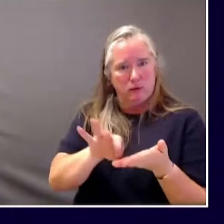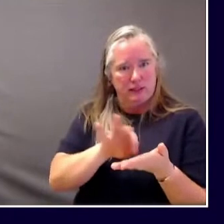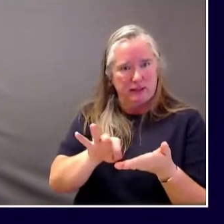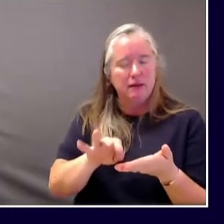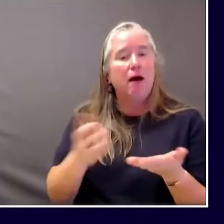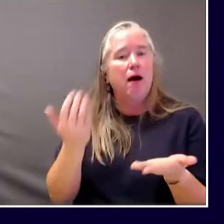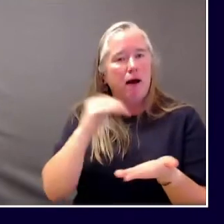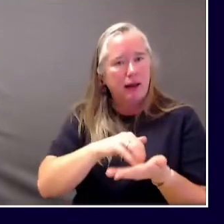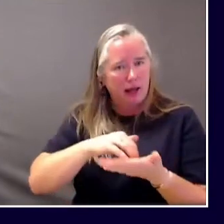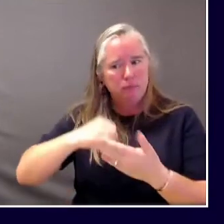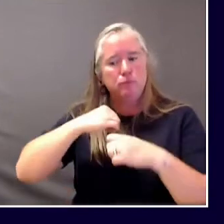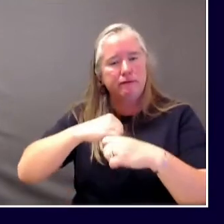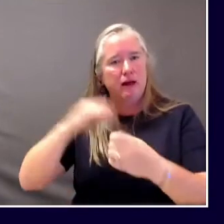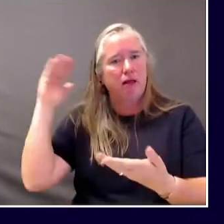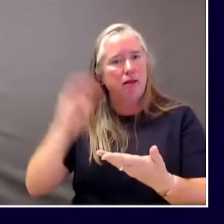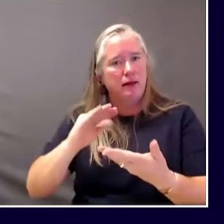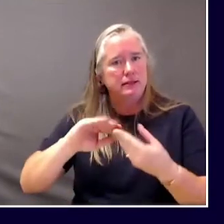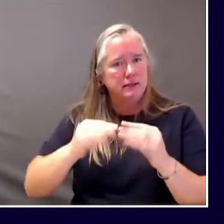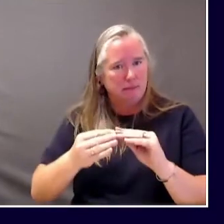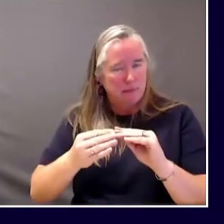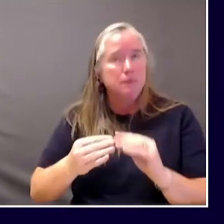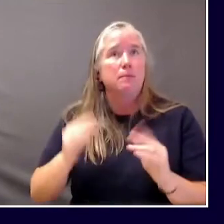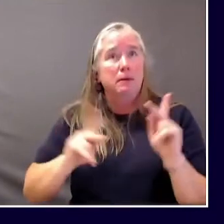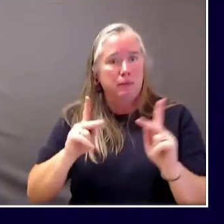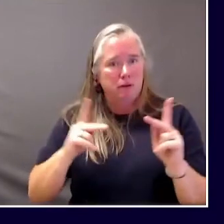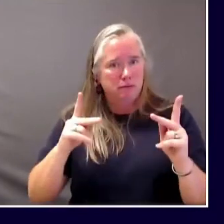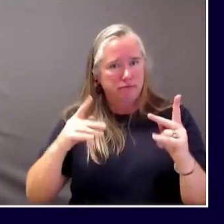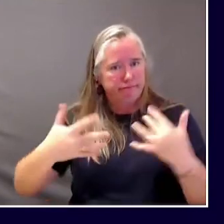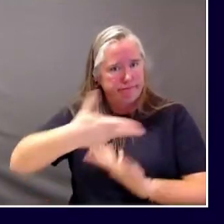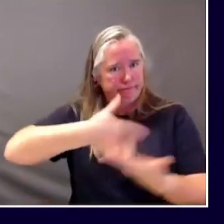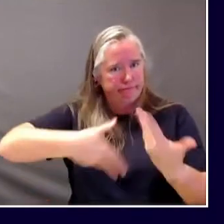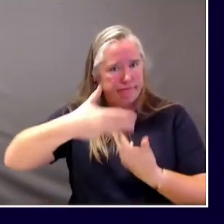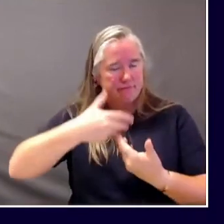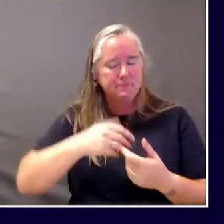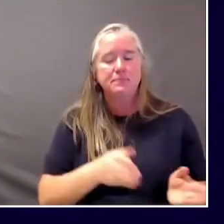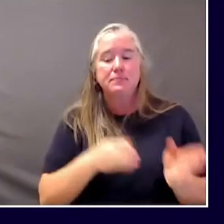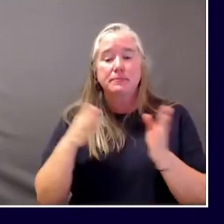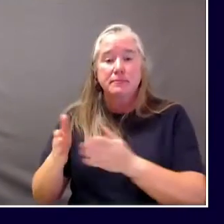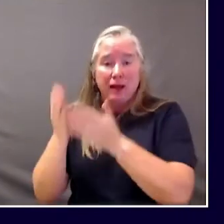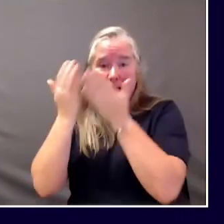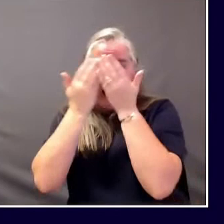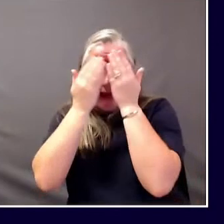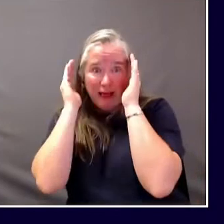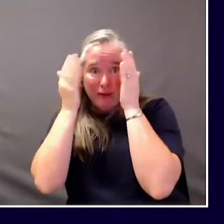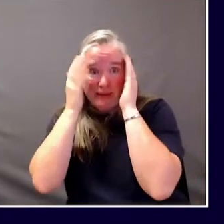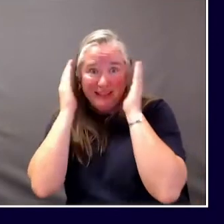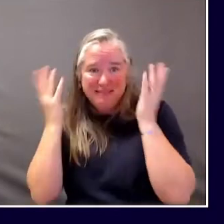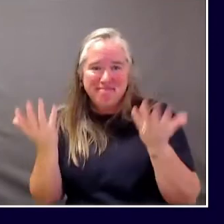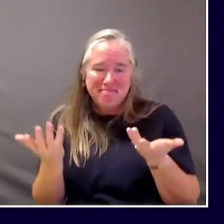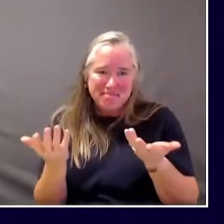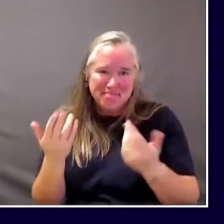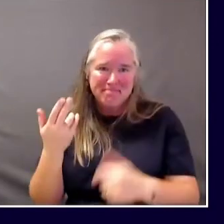coming into the town office in the polls